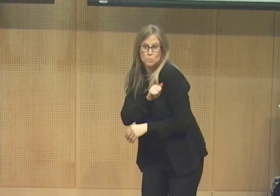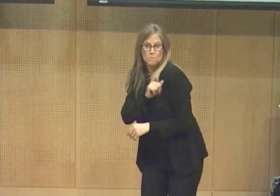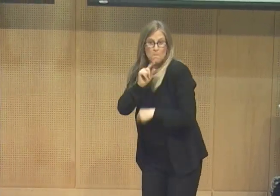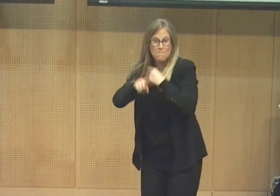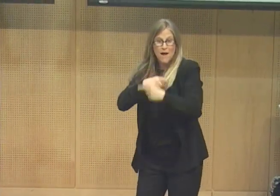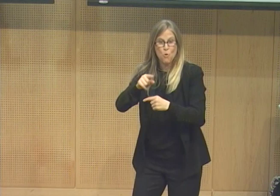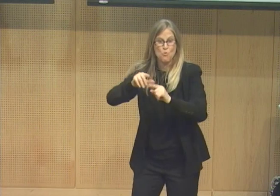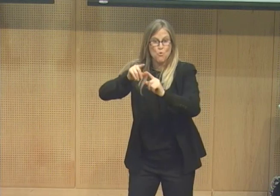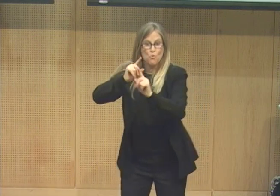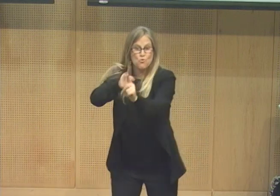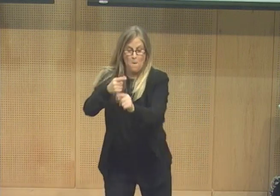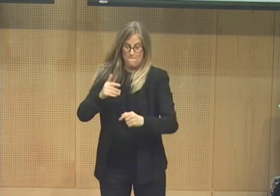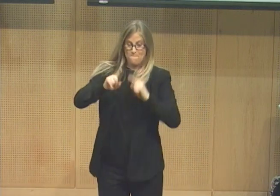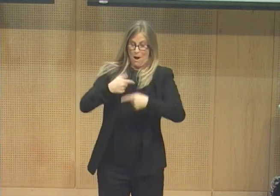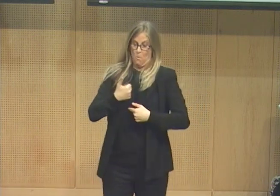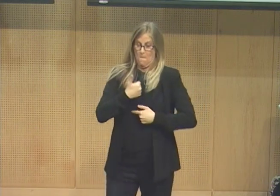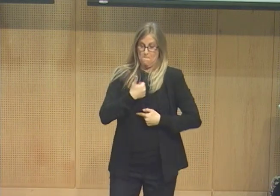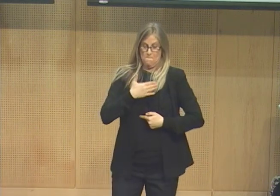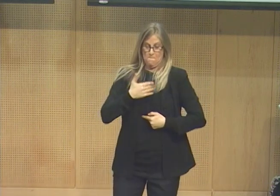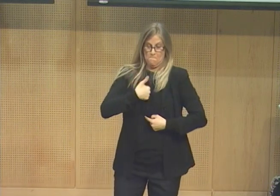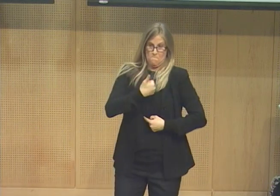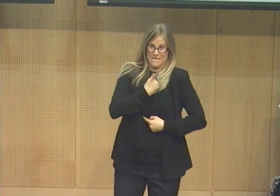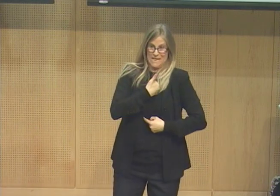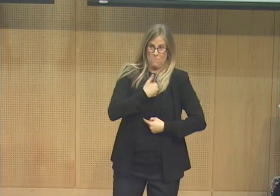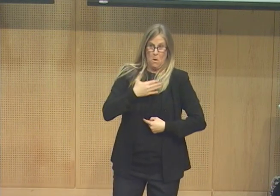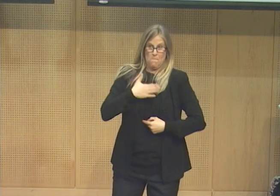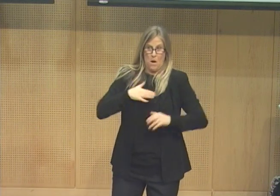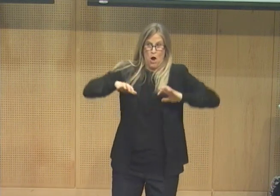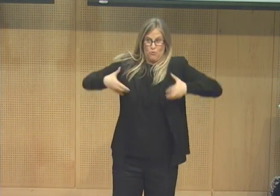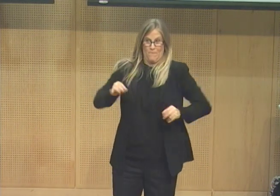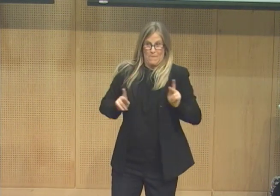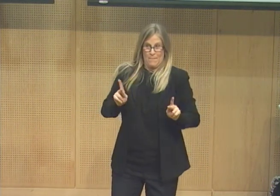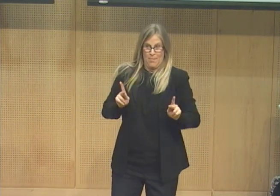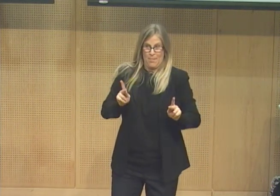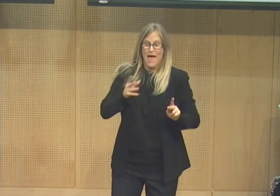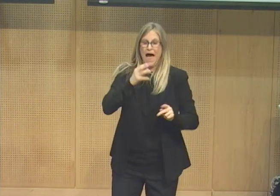about myself and my group of people